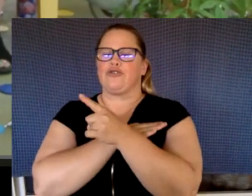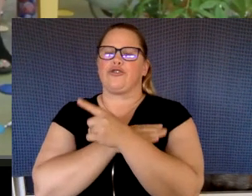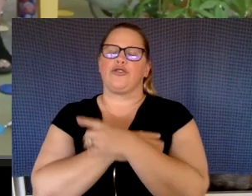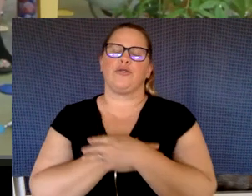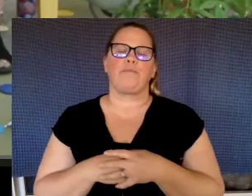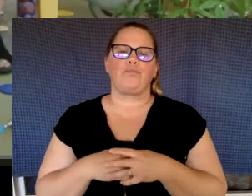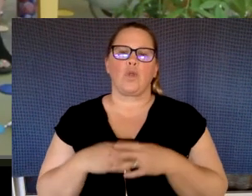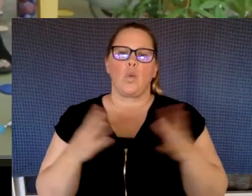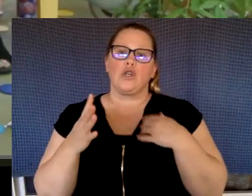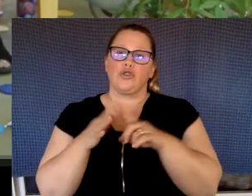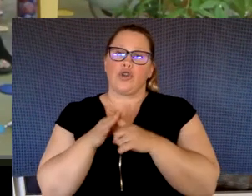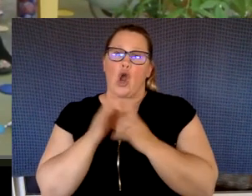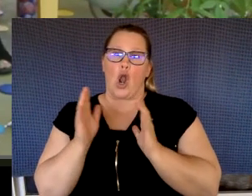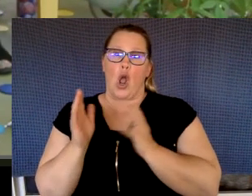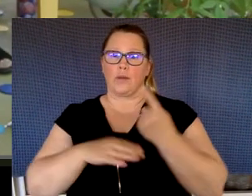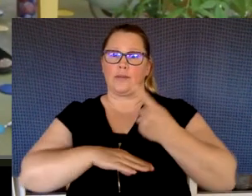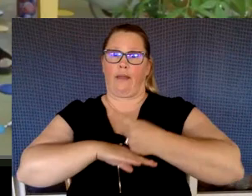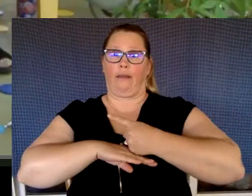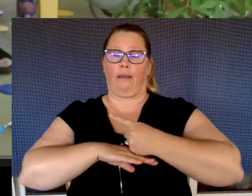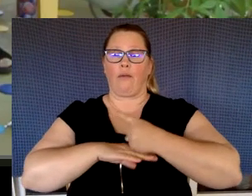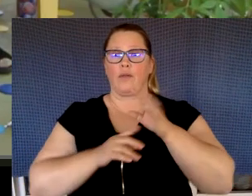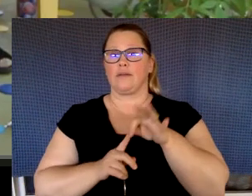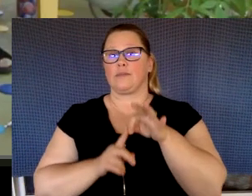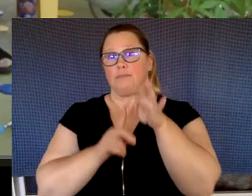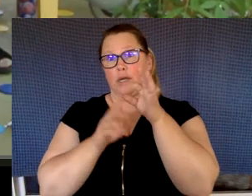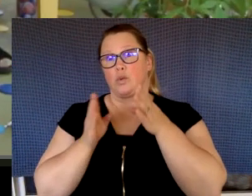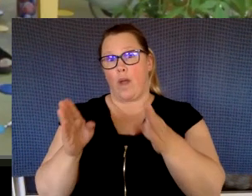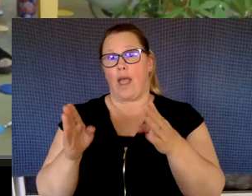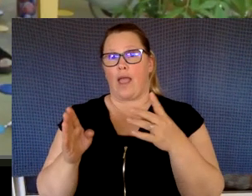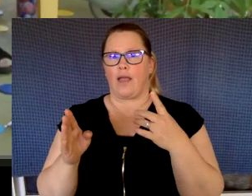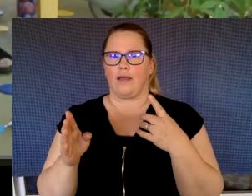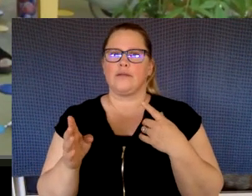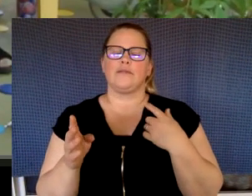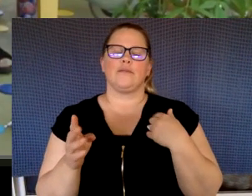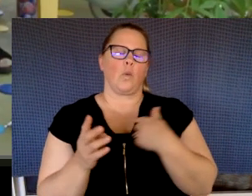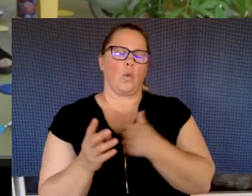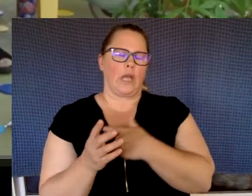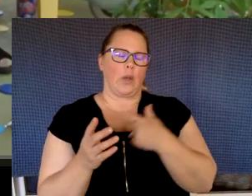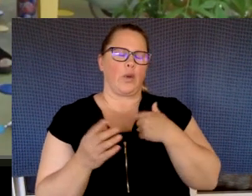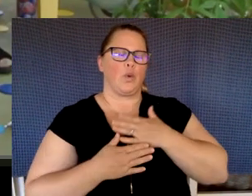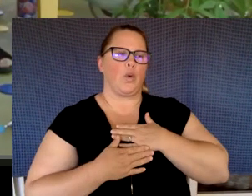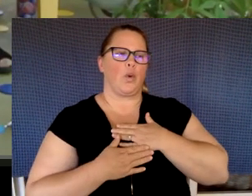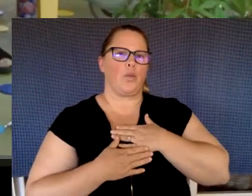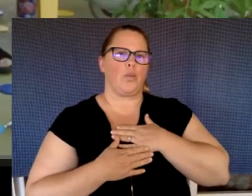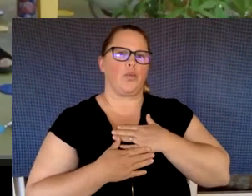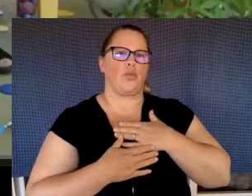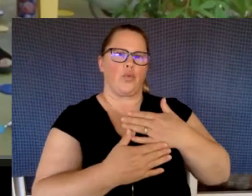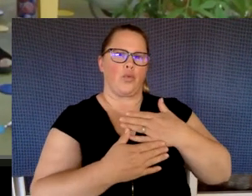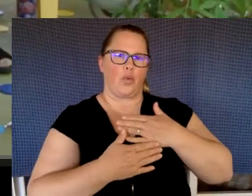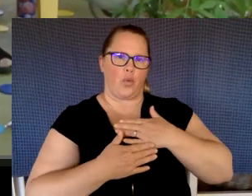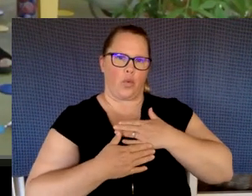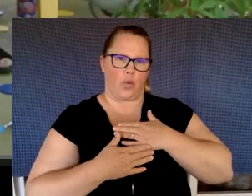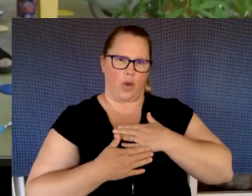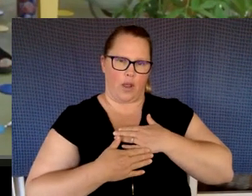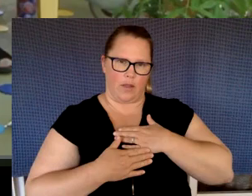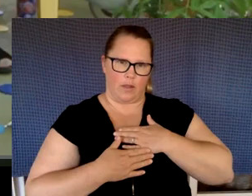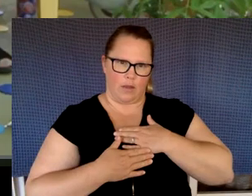our day in a special way. Would you guide us on that? We're going to do a three breath